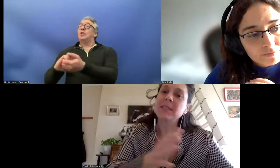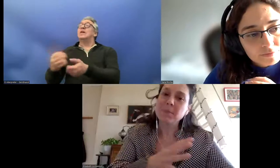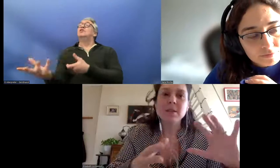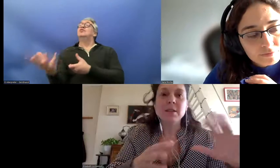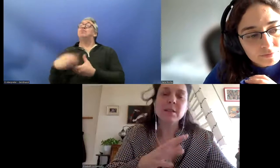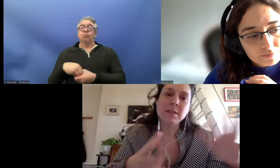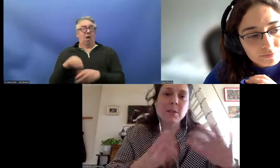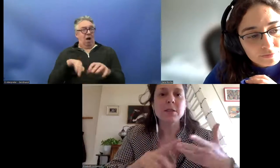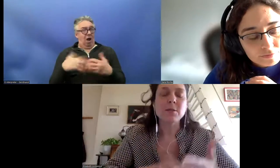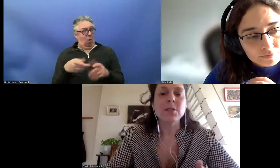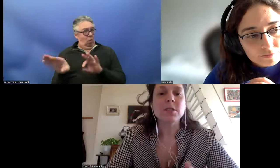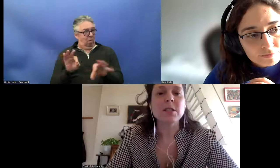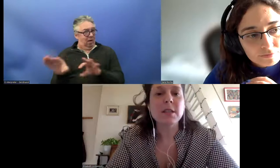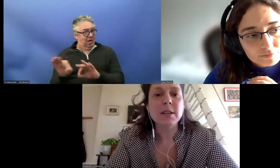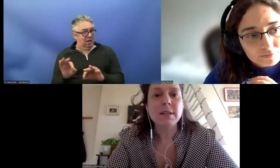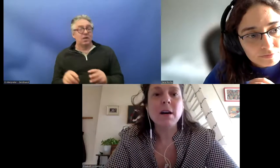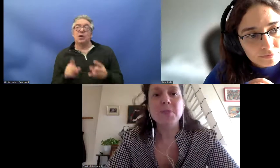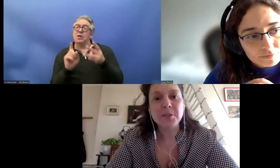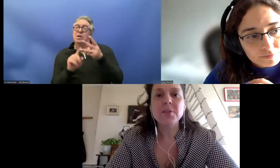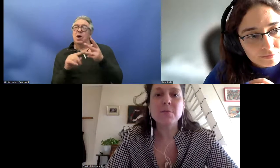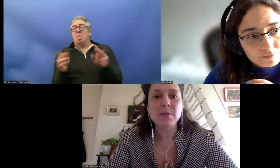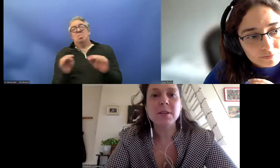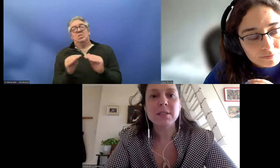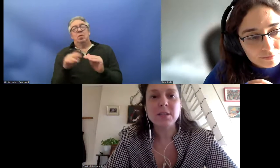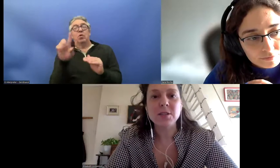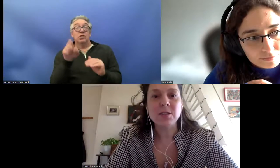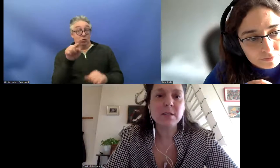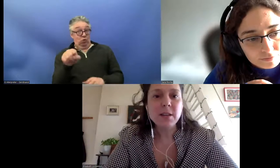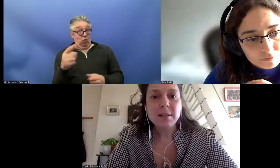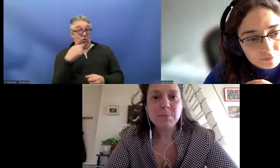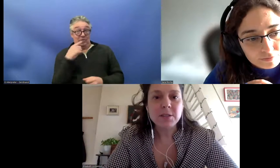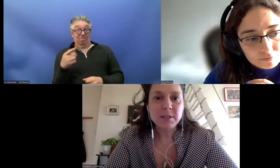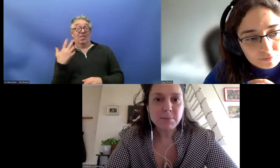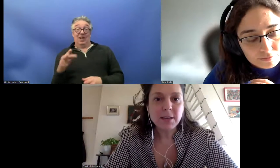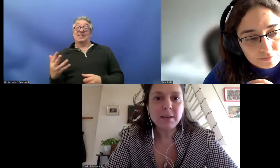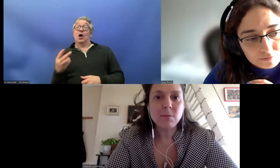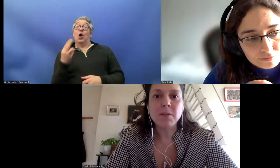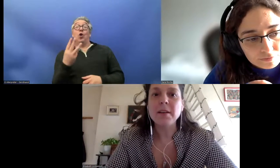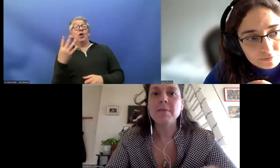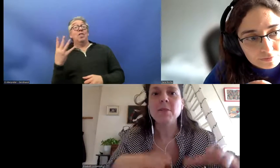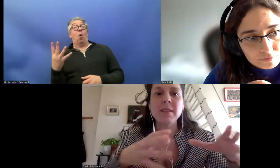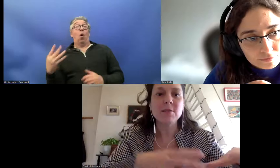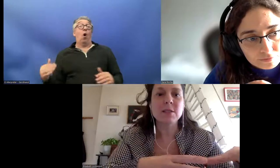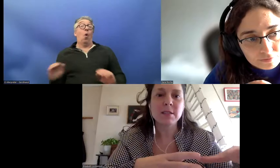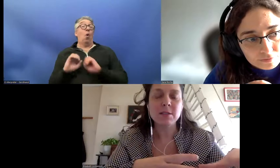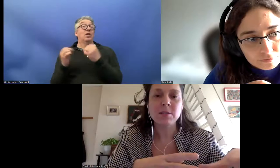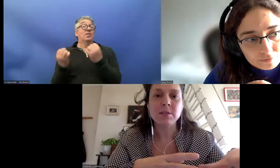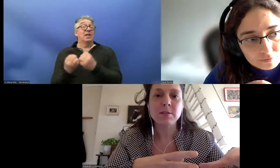And similar, similar question, of the 34 organizations that participated, were they umbrella organizations